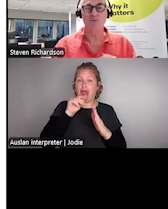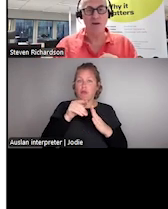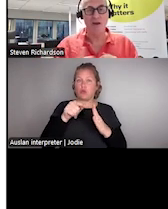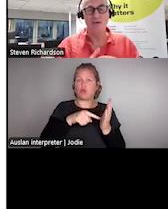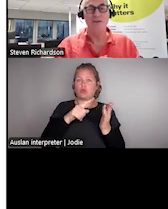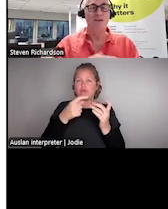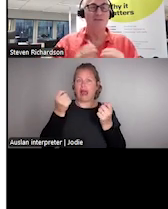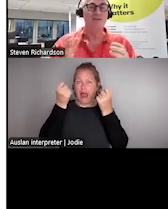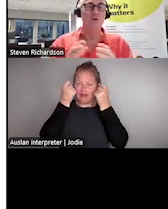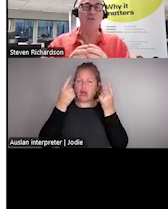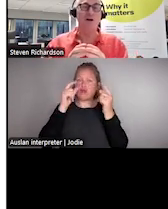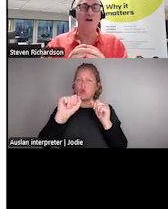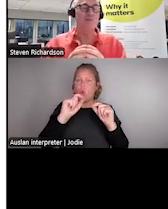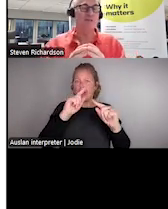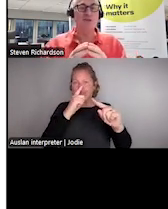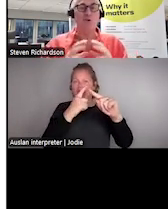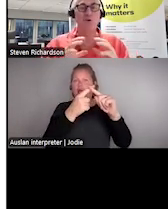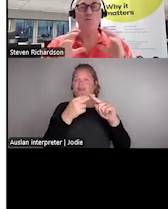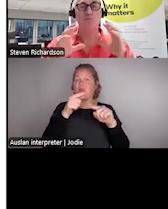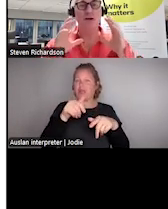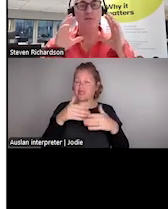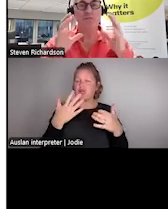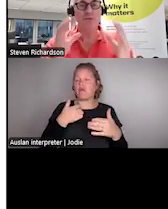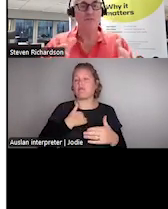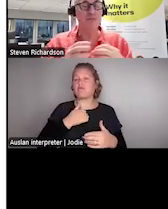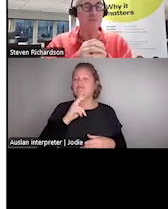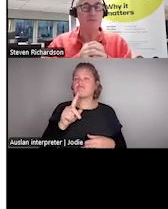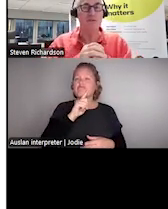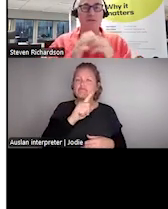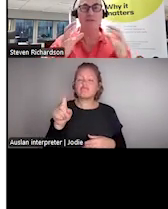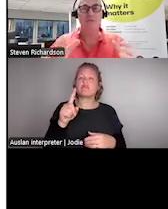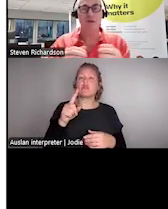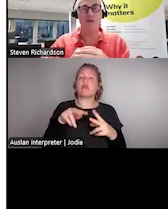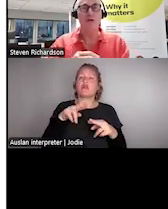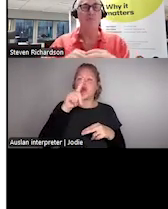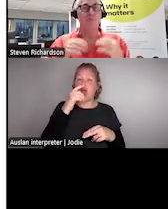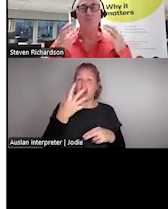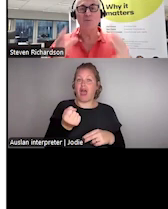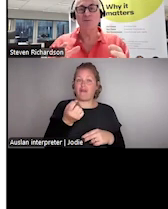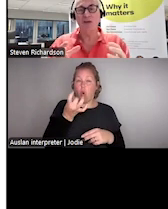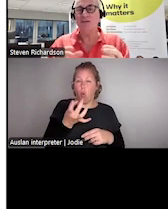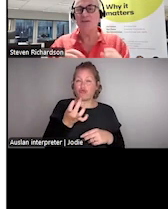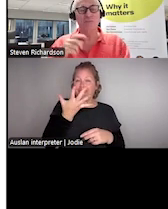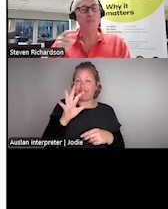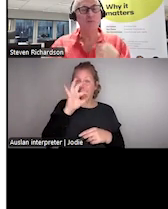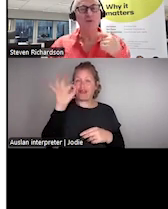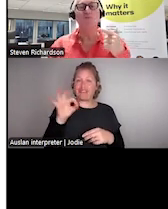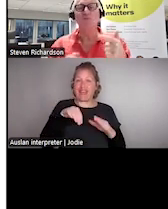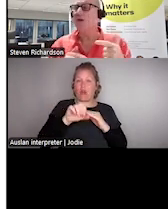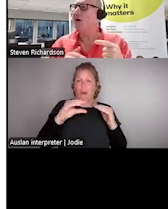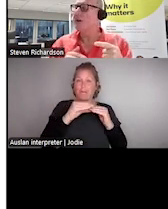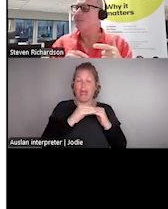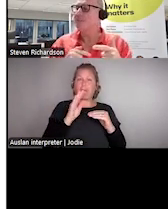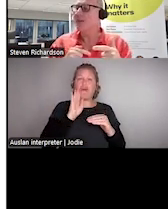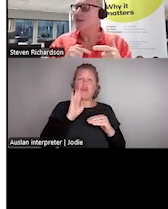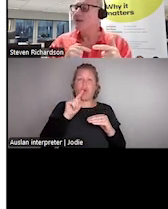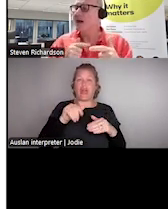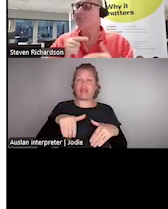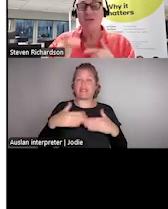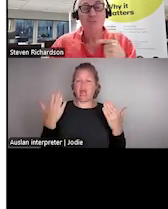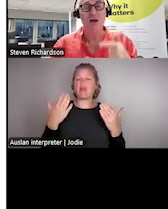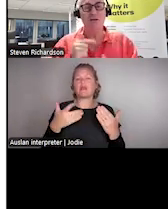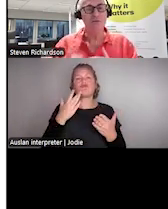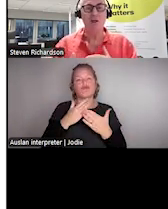the day. I often say, if getting 50% in the bank before the day is a pretty good benchmark, if you